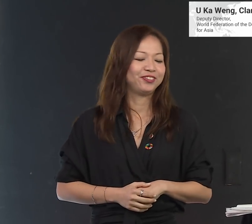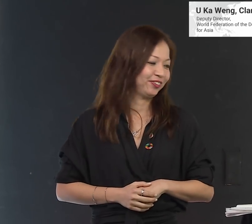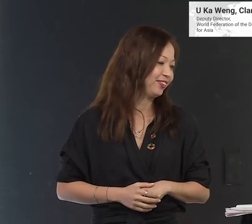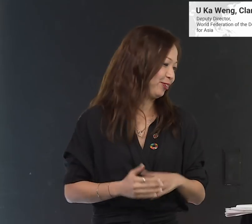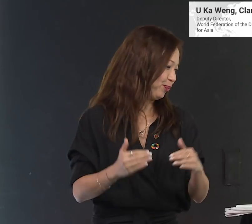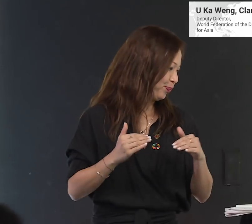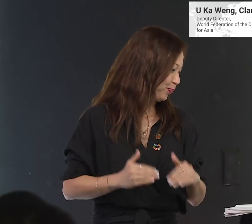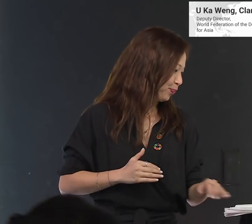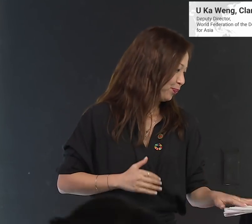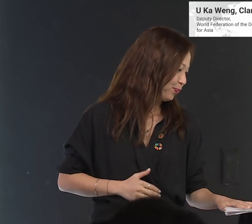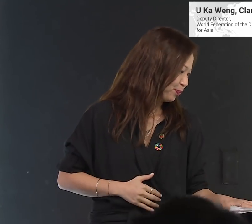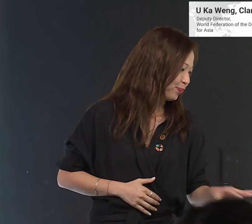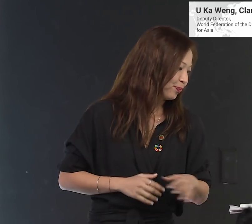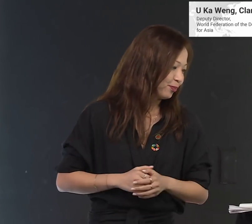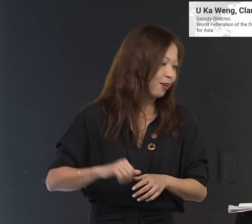My name is Clarissa, and this is my sign name.